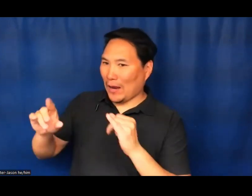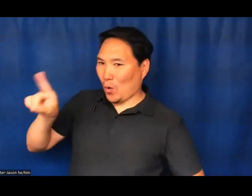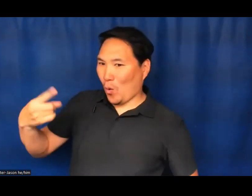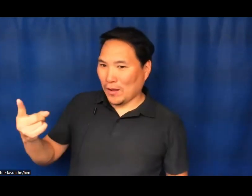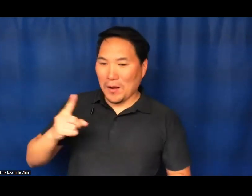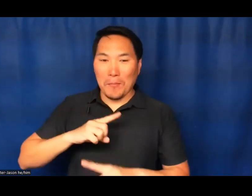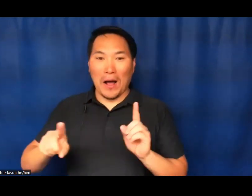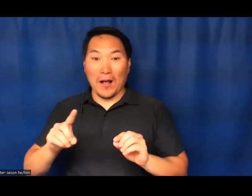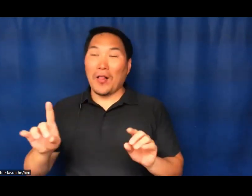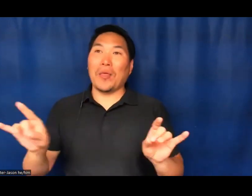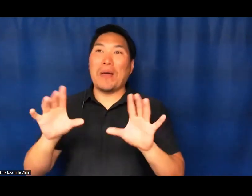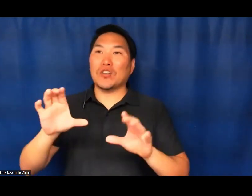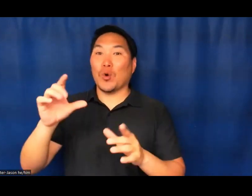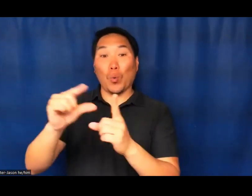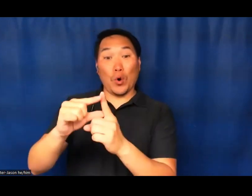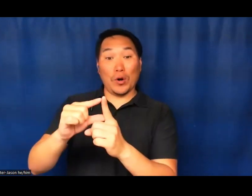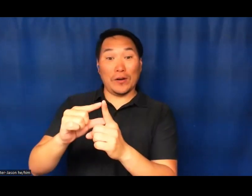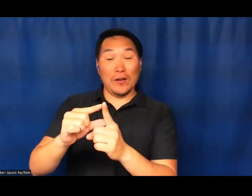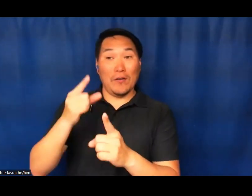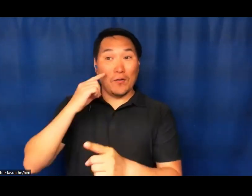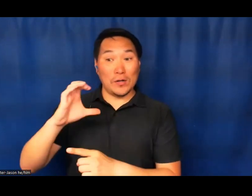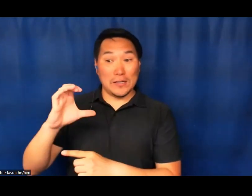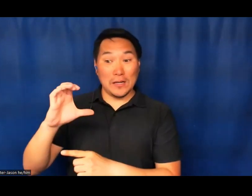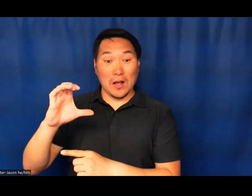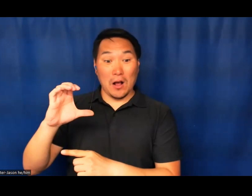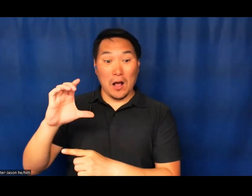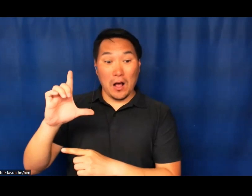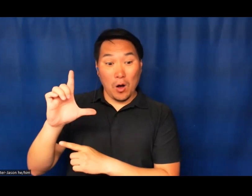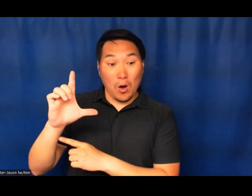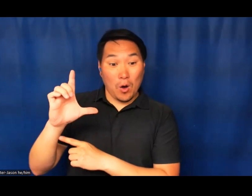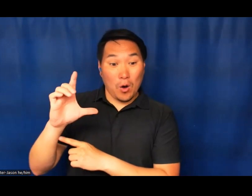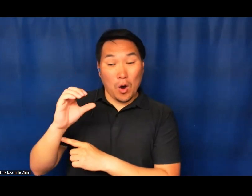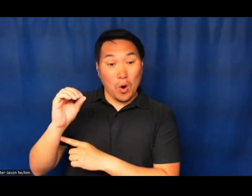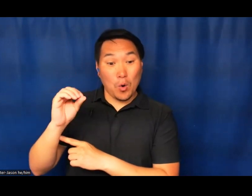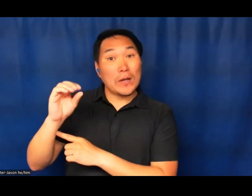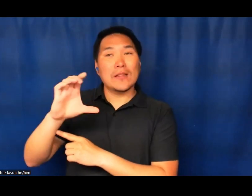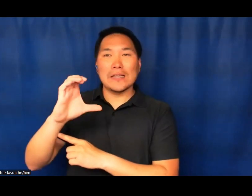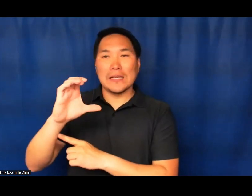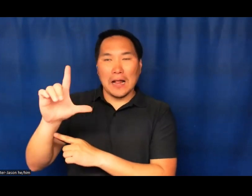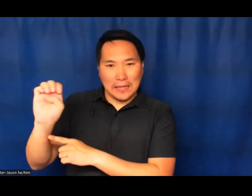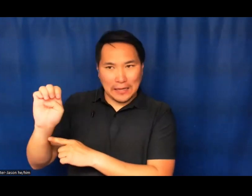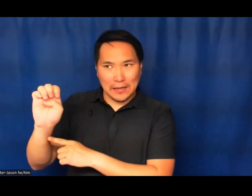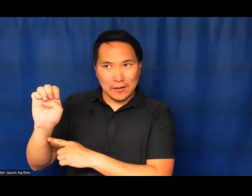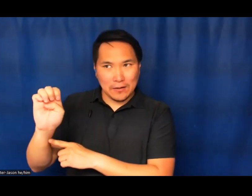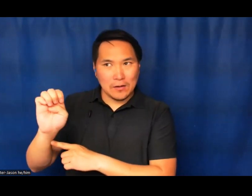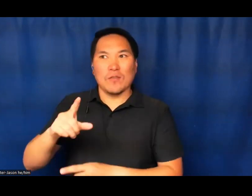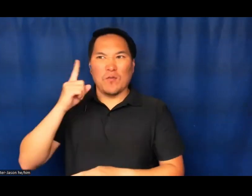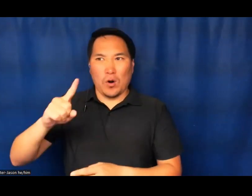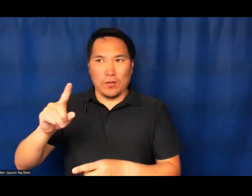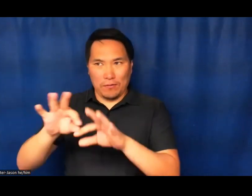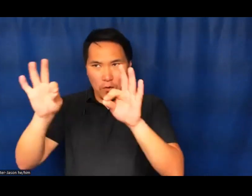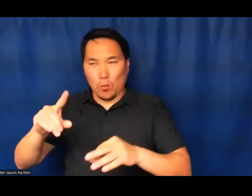But code word for CLE paperwork that you need to fill in when you complete the CLE form